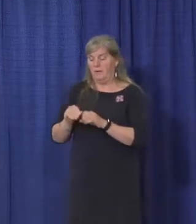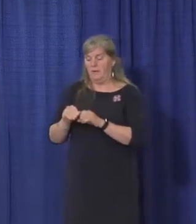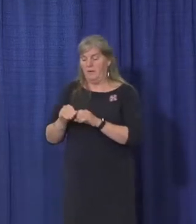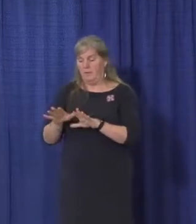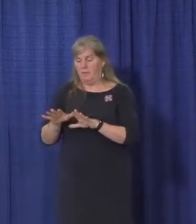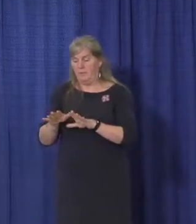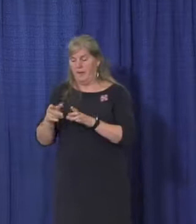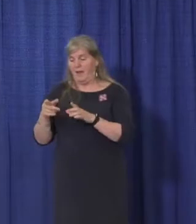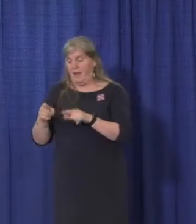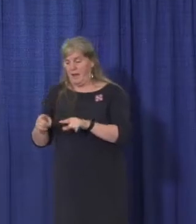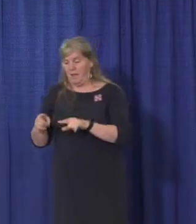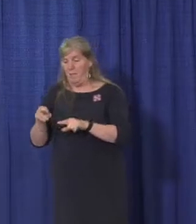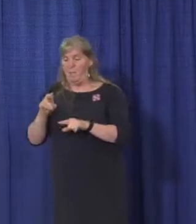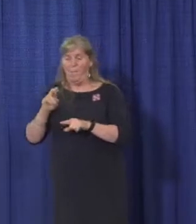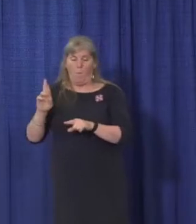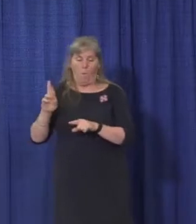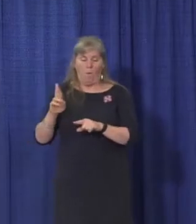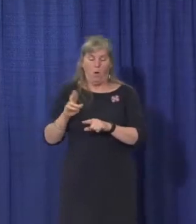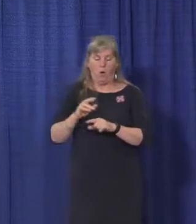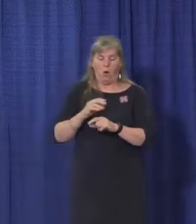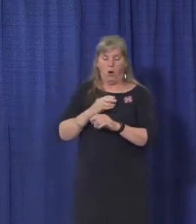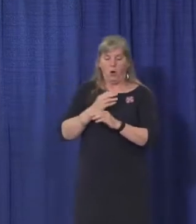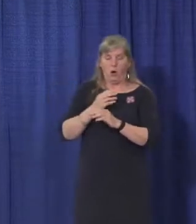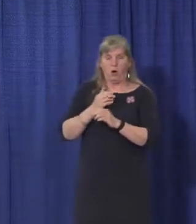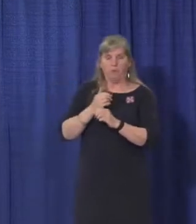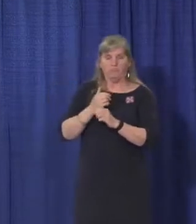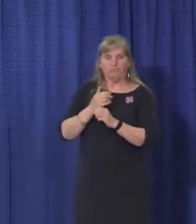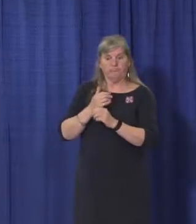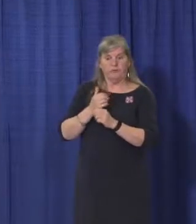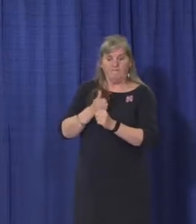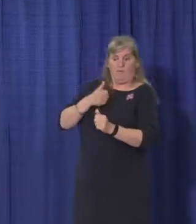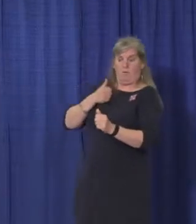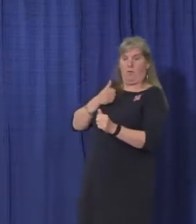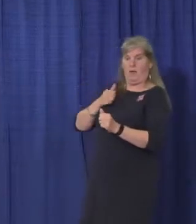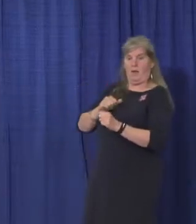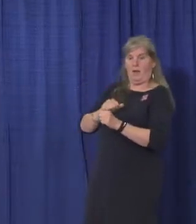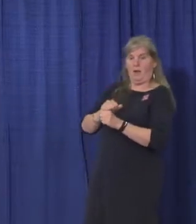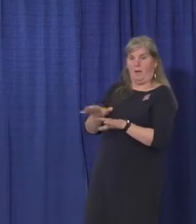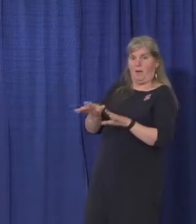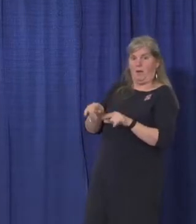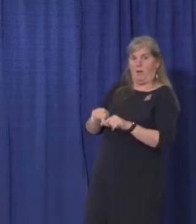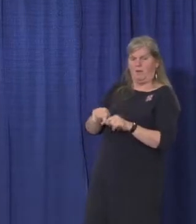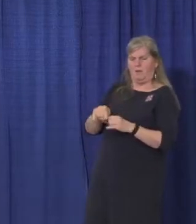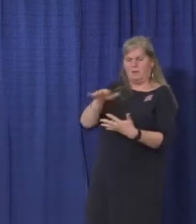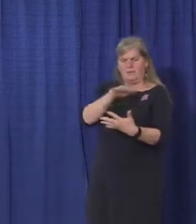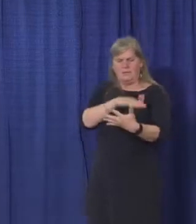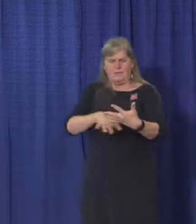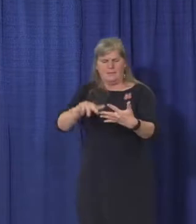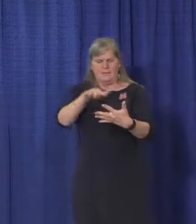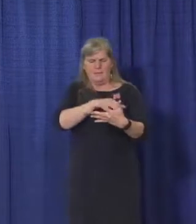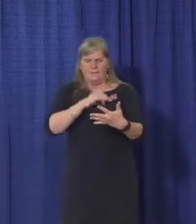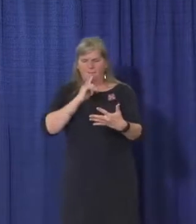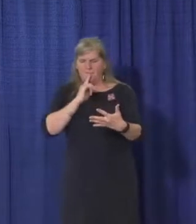preparing, we OEs tried to figure out where is the risk and